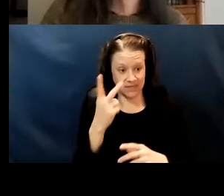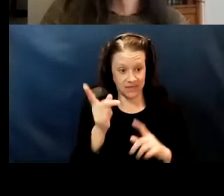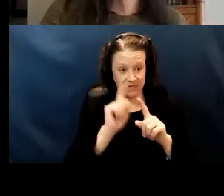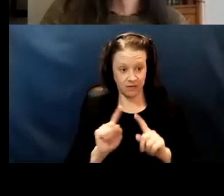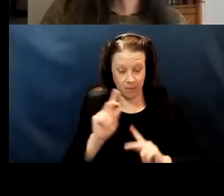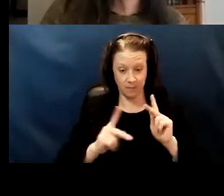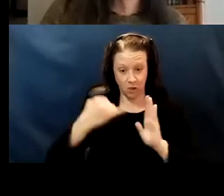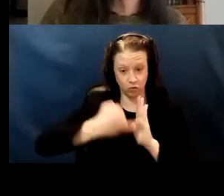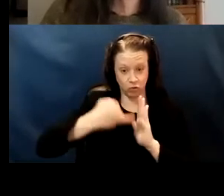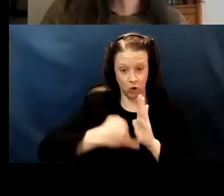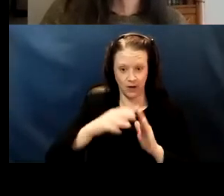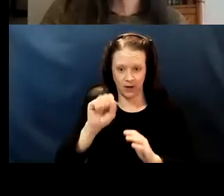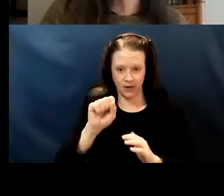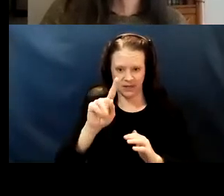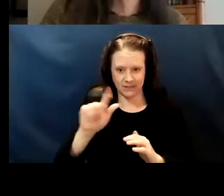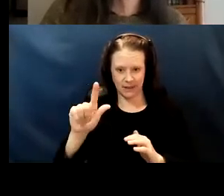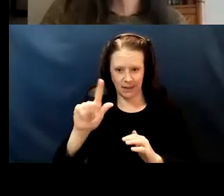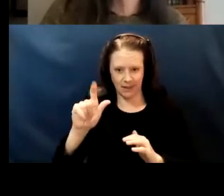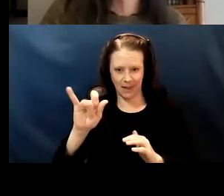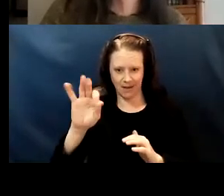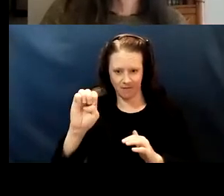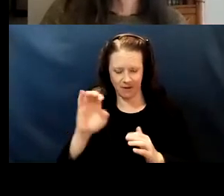still lives, like they're doing a still life of apples and corn,